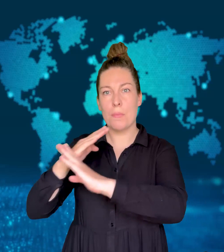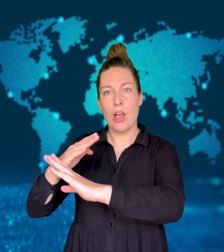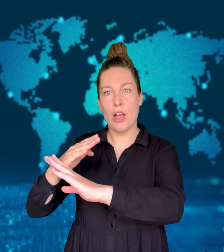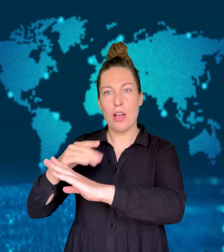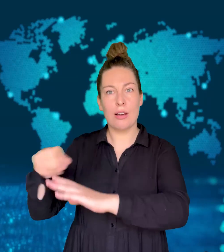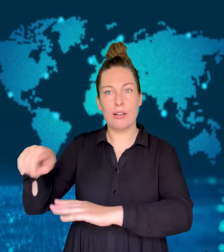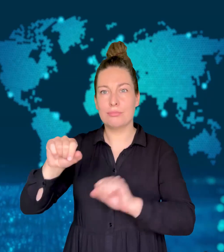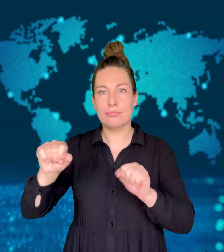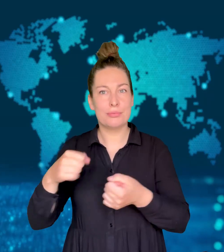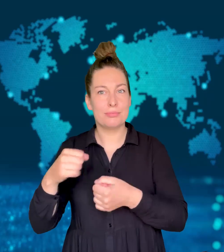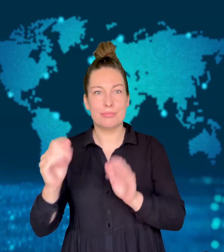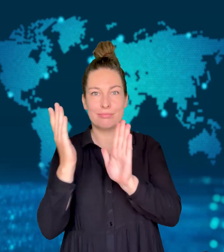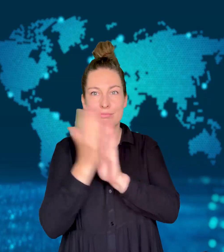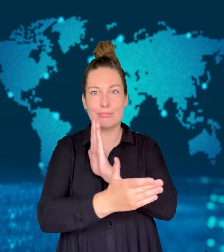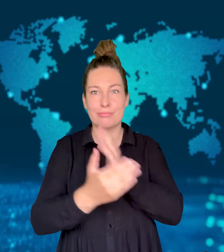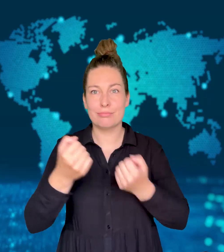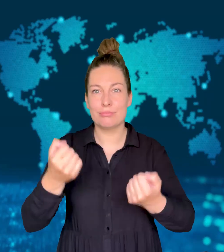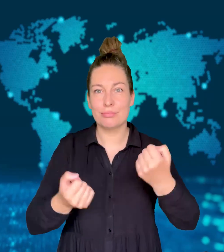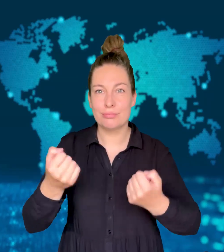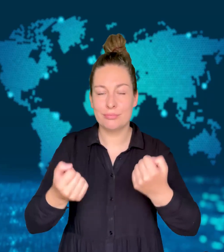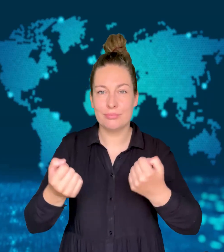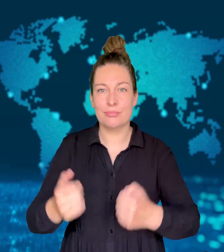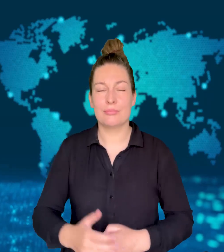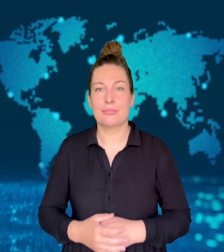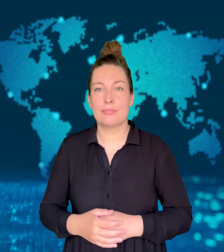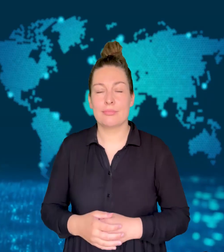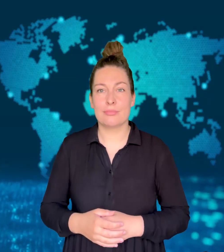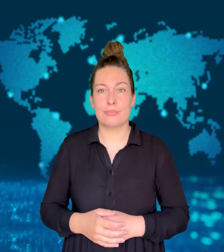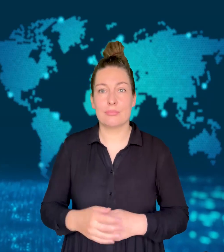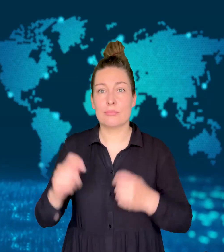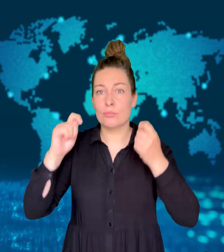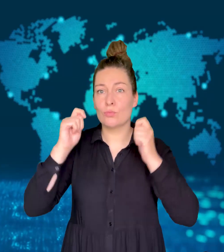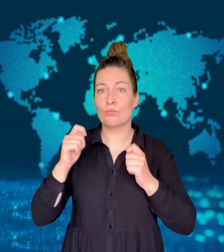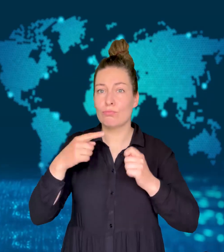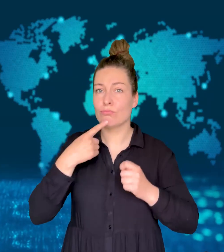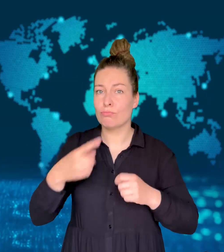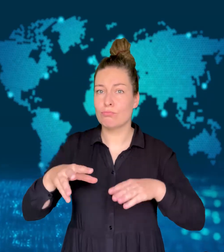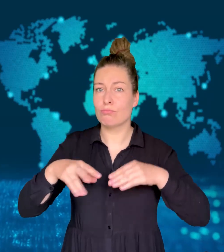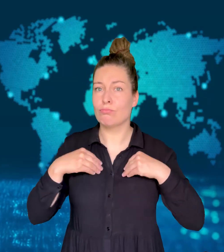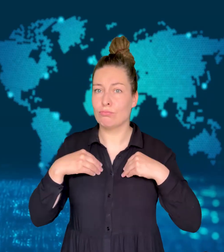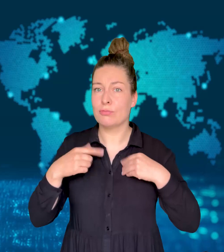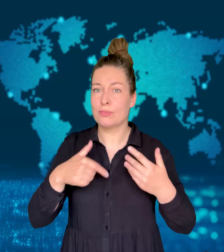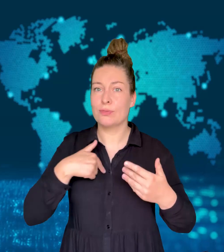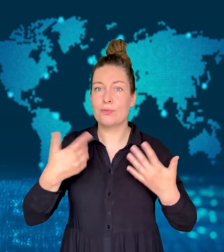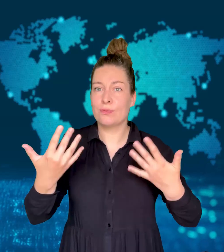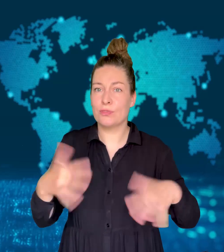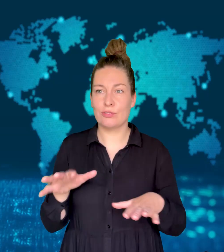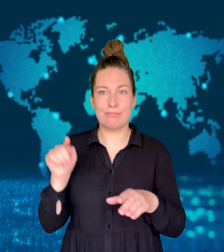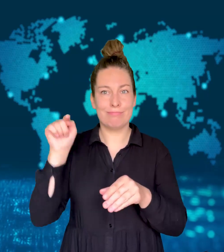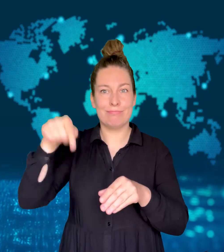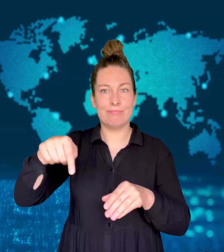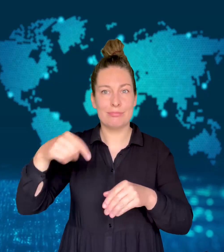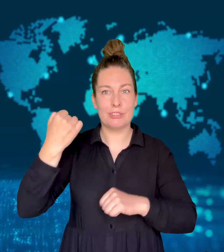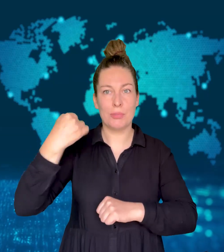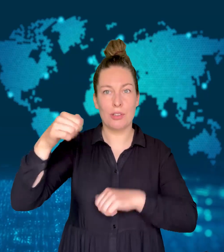Thunberg admits she was involved in the protest.